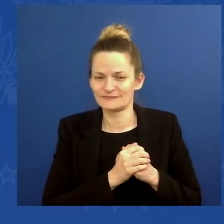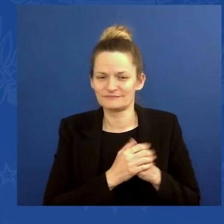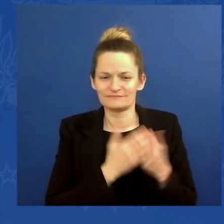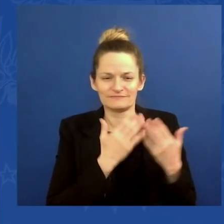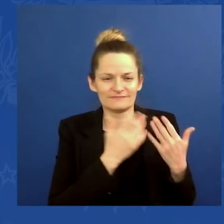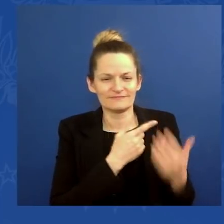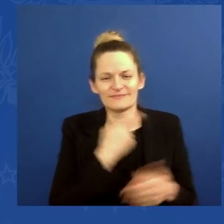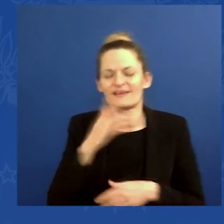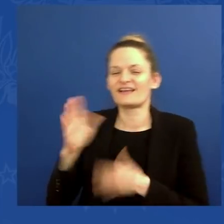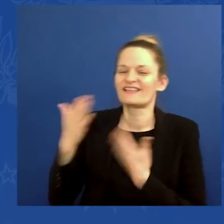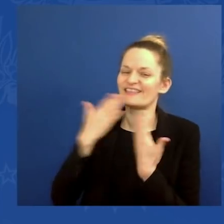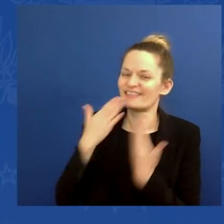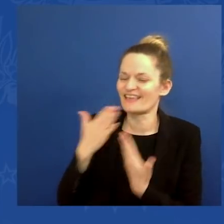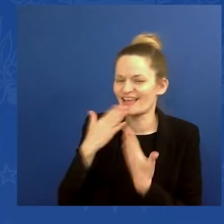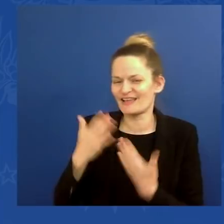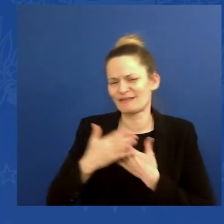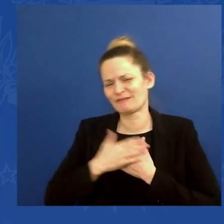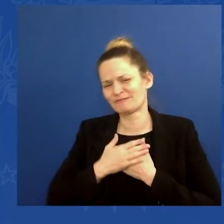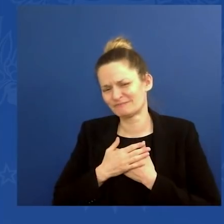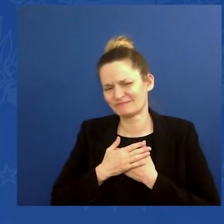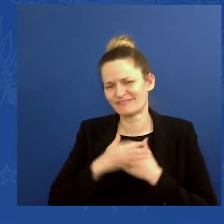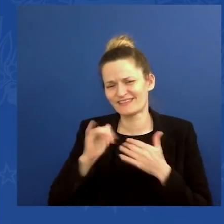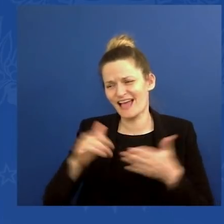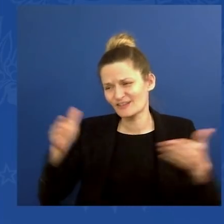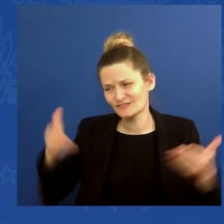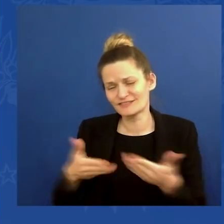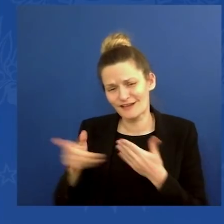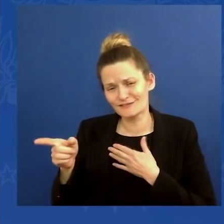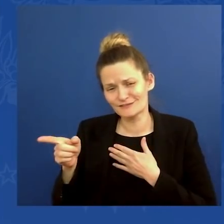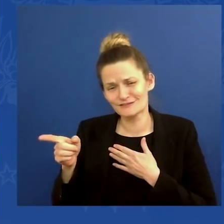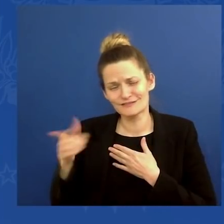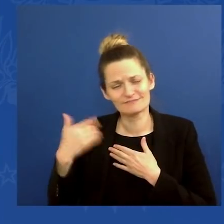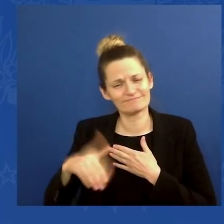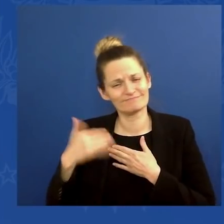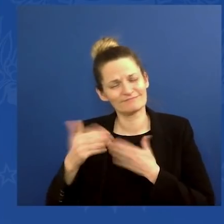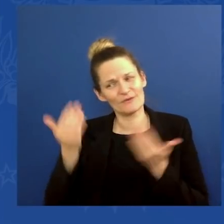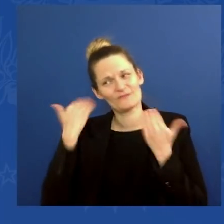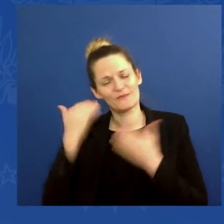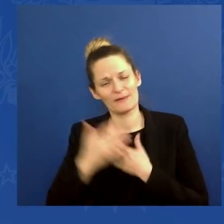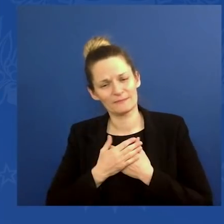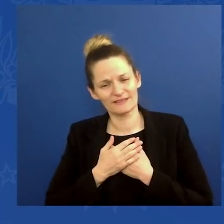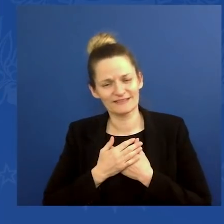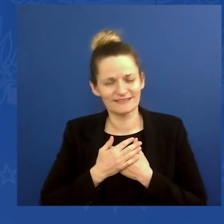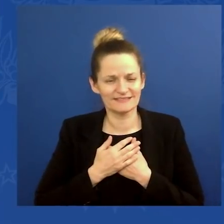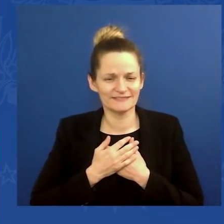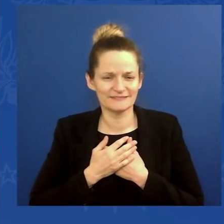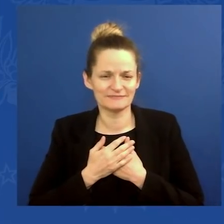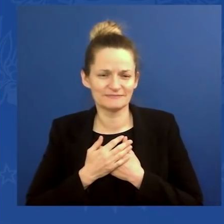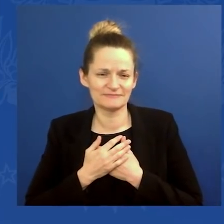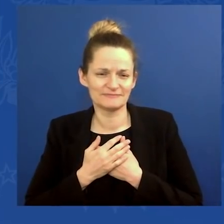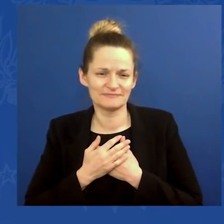for that very gracious and very over-the-top introduction. I appreciate it very much.